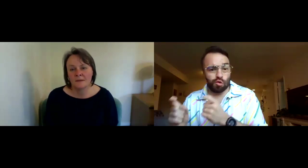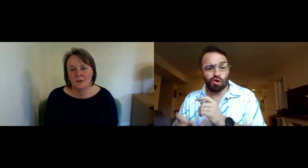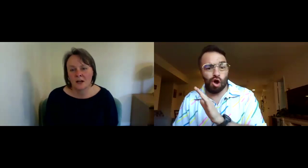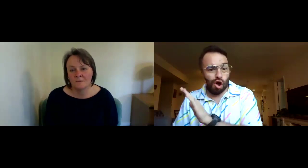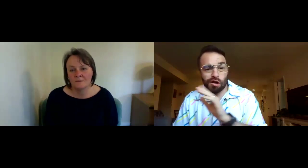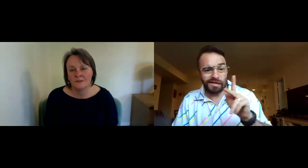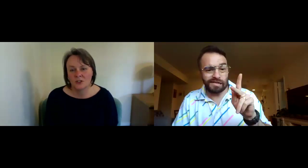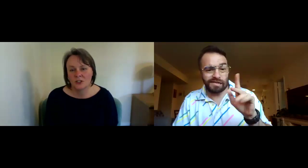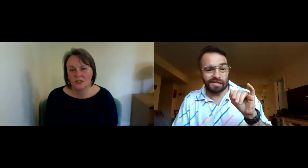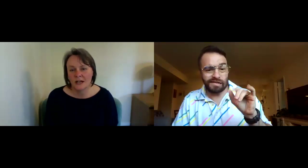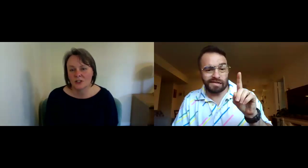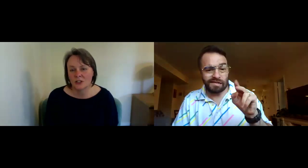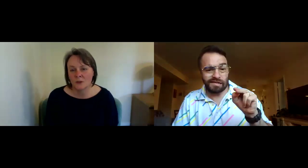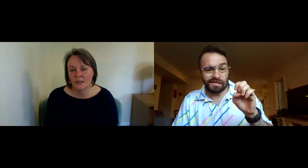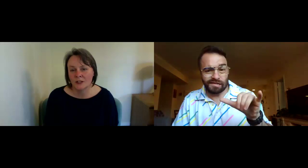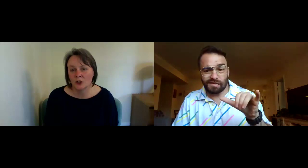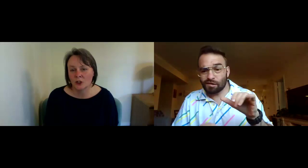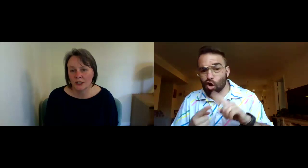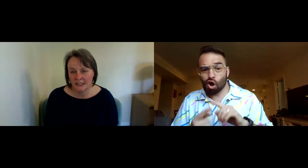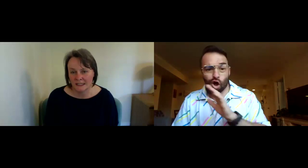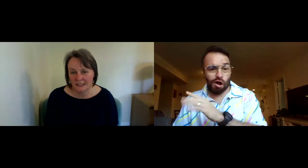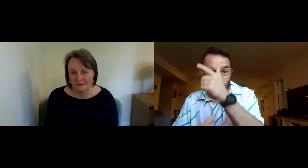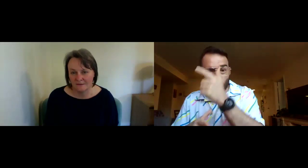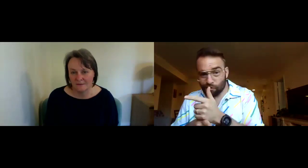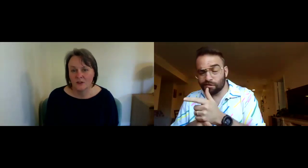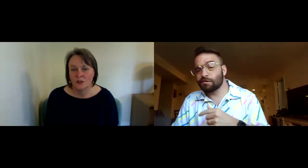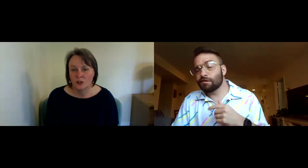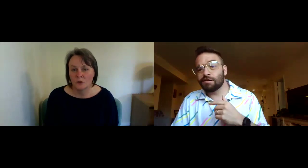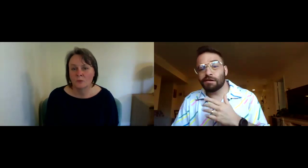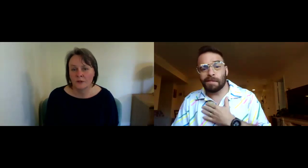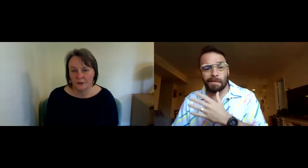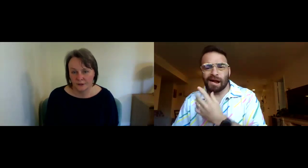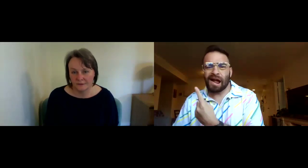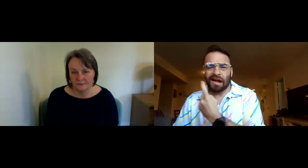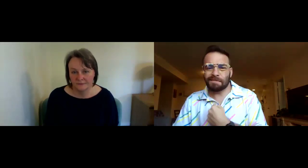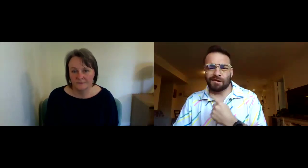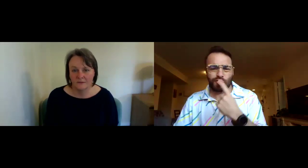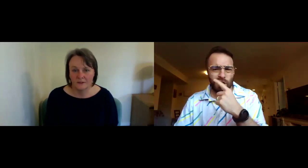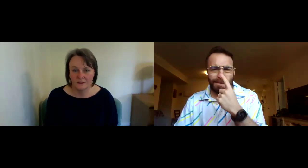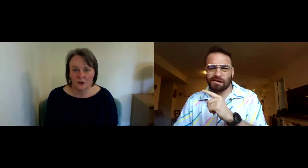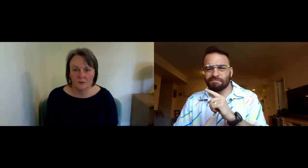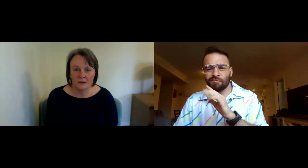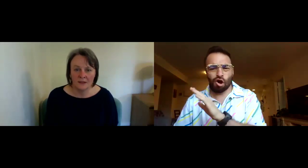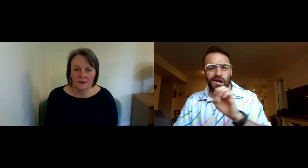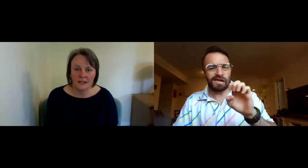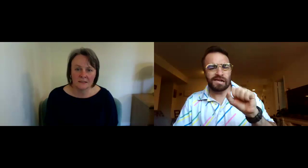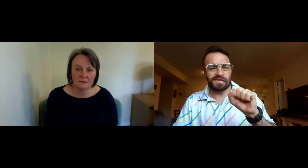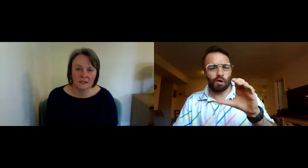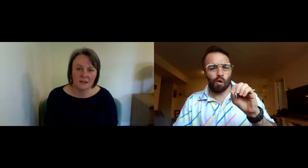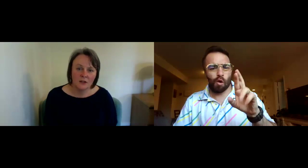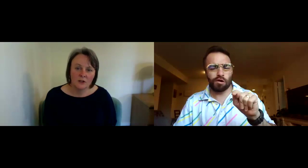my mom, she actually donated her kidney to her brother. So when my mother asked me,